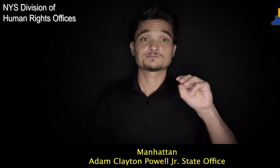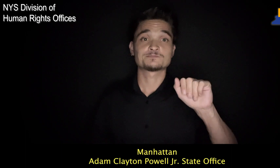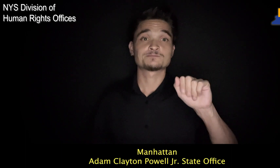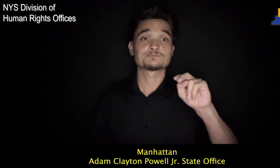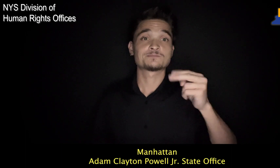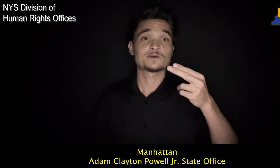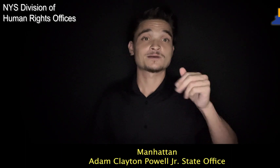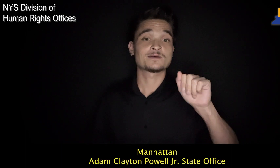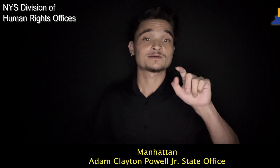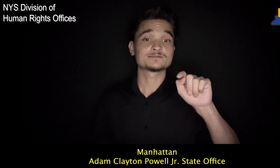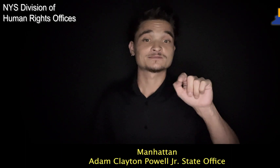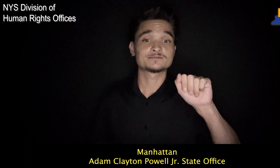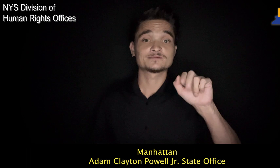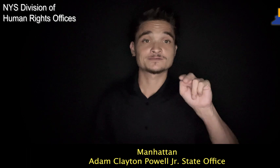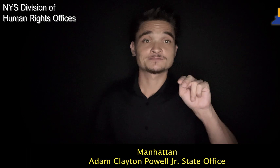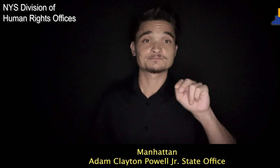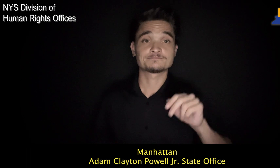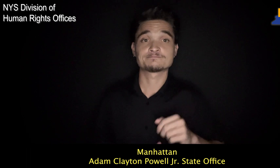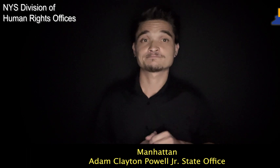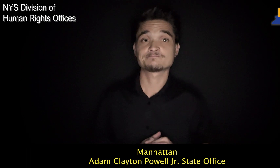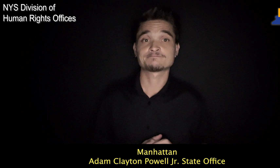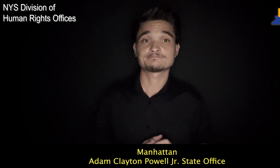Manhattan Adam Clayton Powell Jr. State Office